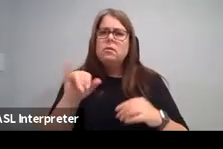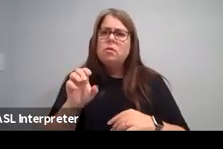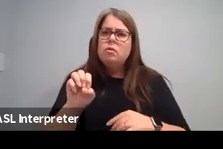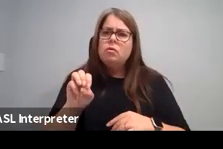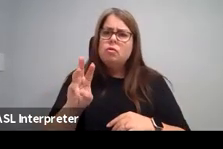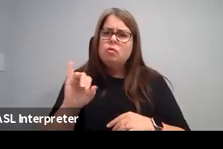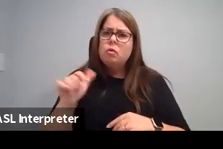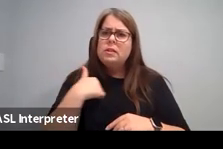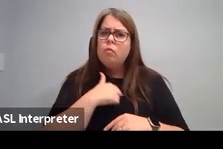Allison Frenzel : Turn. I don't know. No.